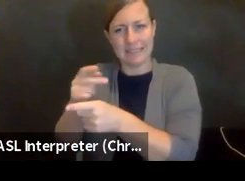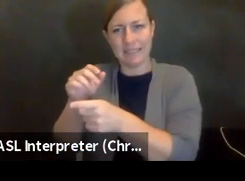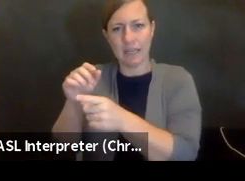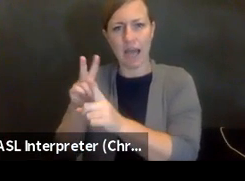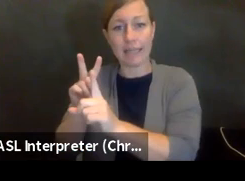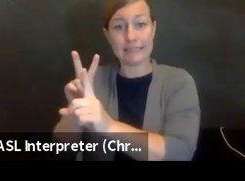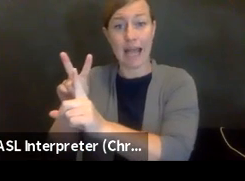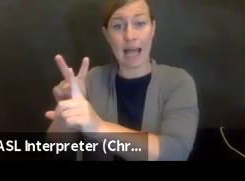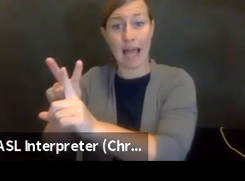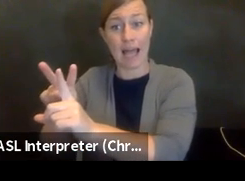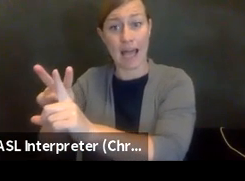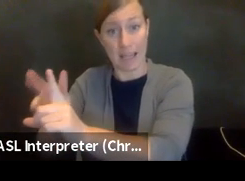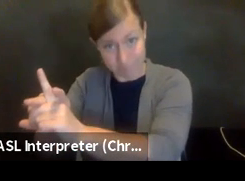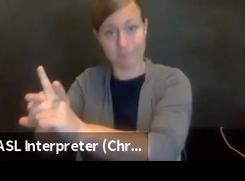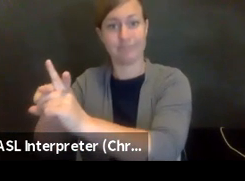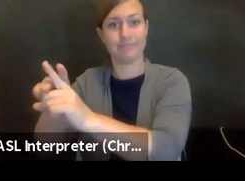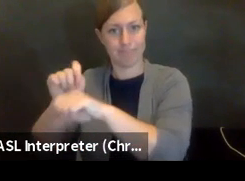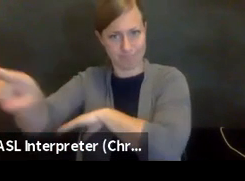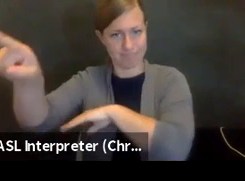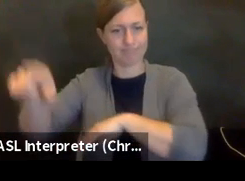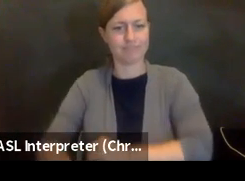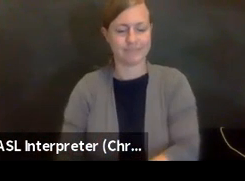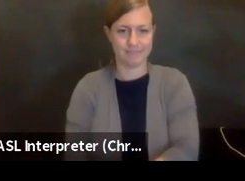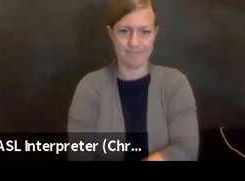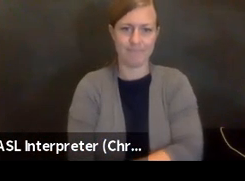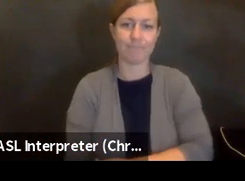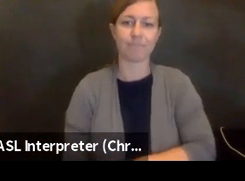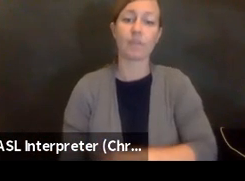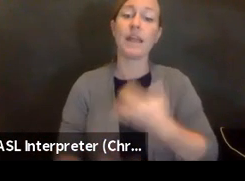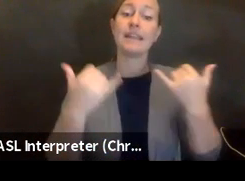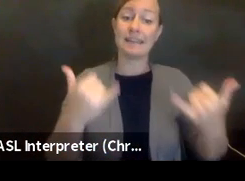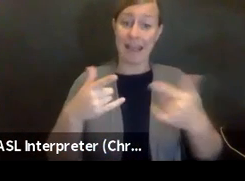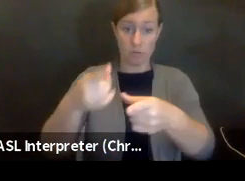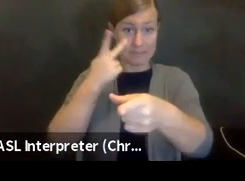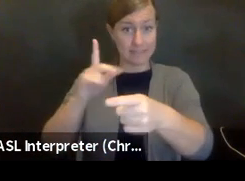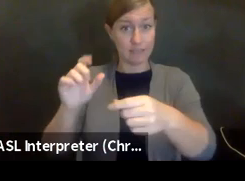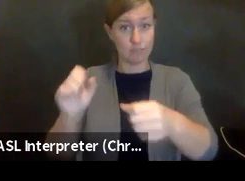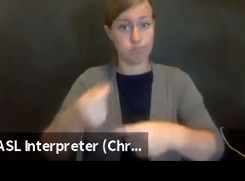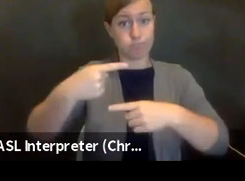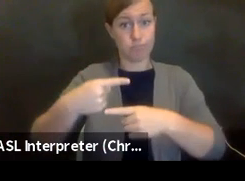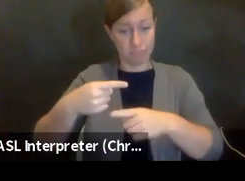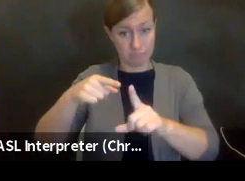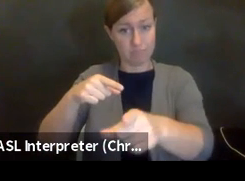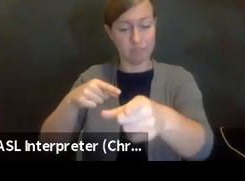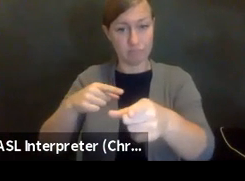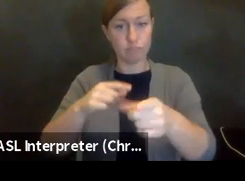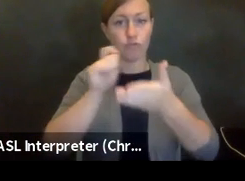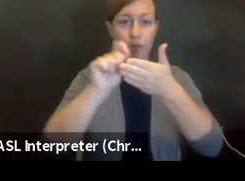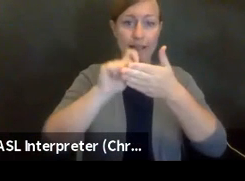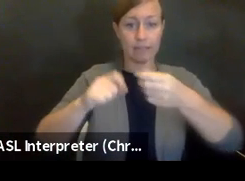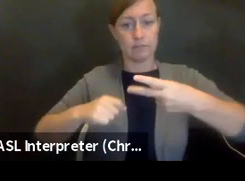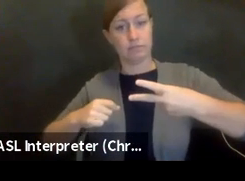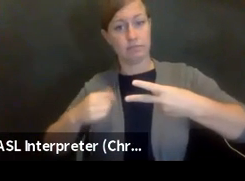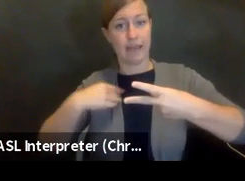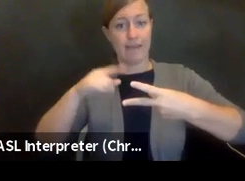Katherine Livick - ESD 112: Out in the world of Google. There it goes. Okay, so now you can see it appearing here under Writing. There's Assignment 2. If I click on it.